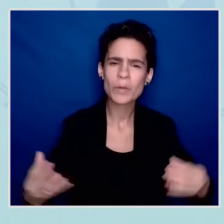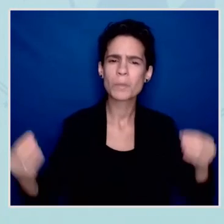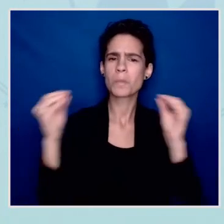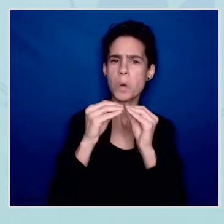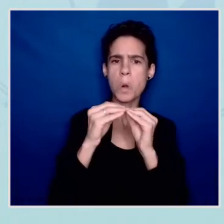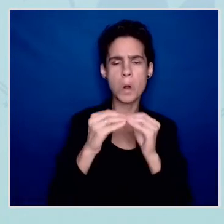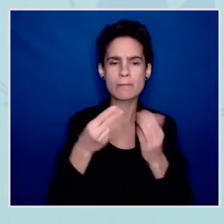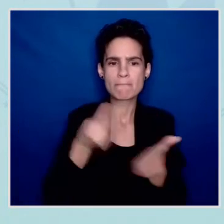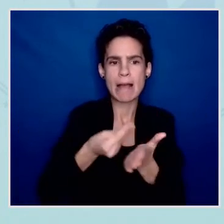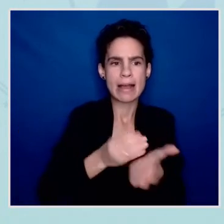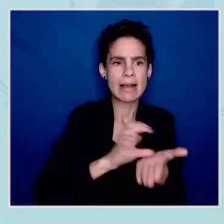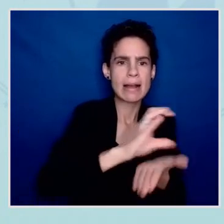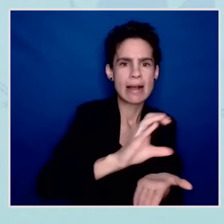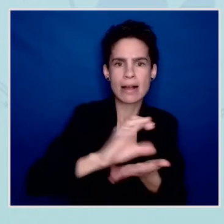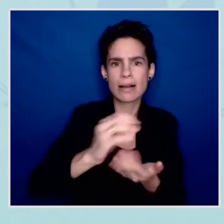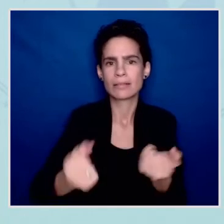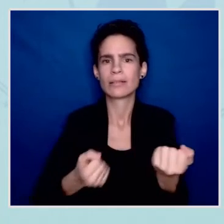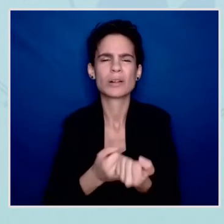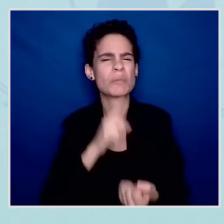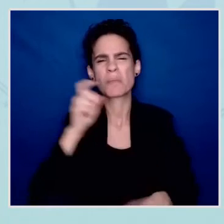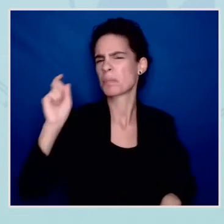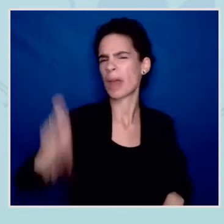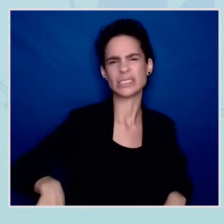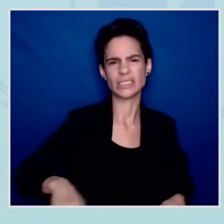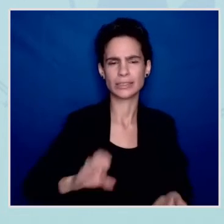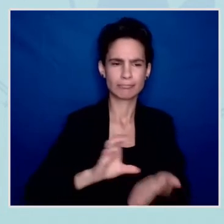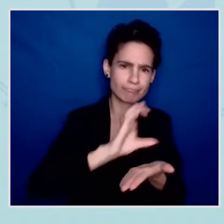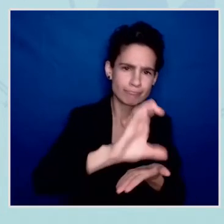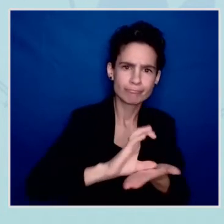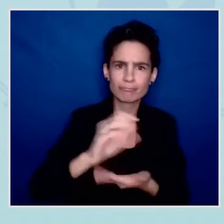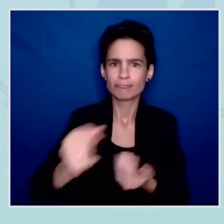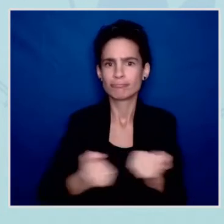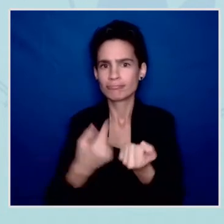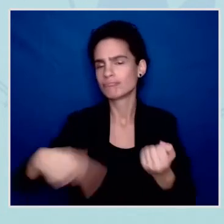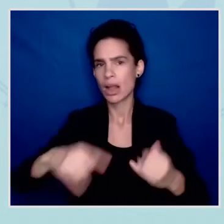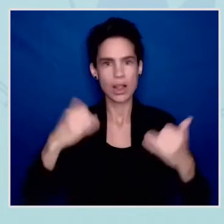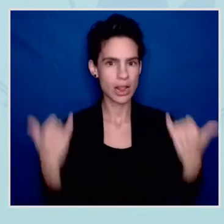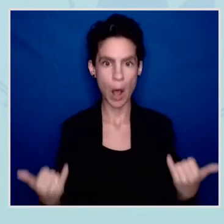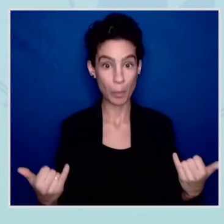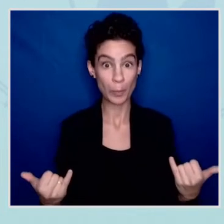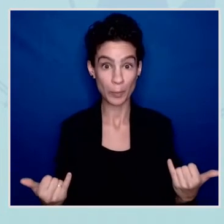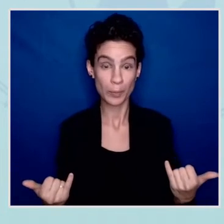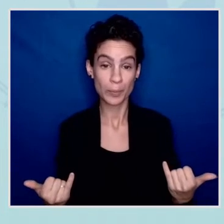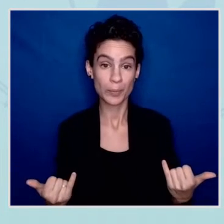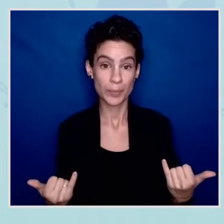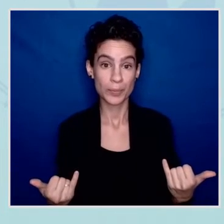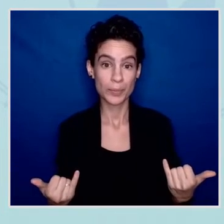THEM. SO, FIRST AND FOREMOST, AS THE PRESIDENT-ELECT HAS SAID, WE WILL PROVIDE MORE